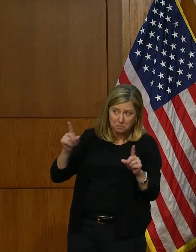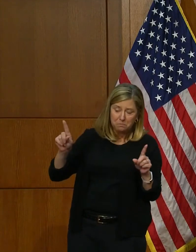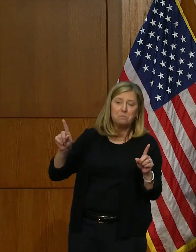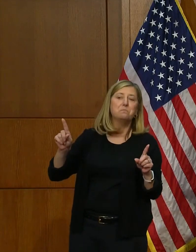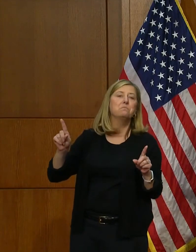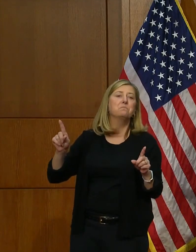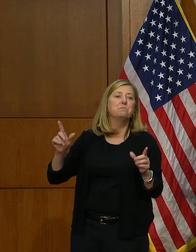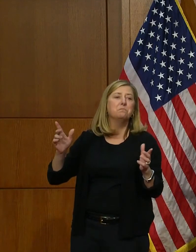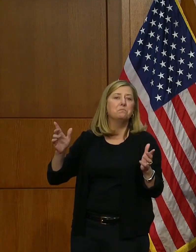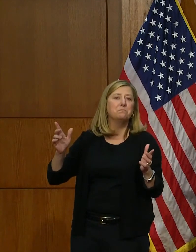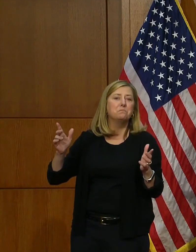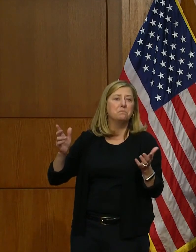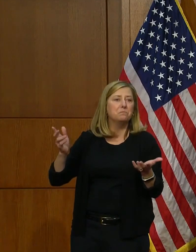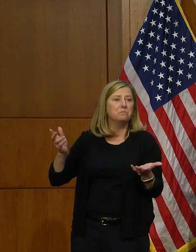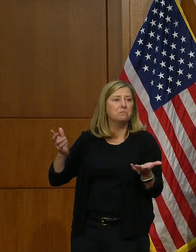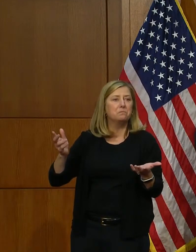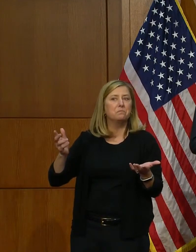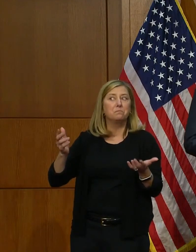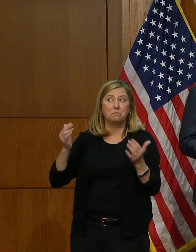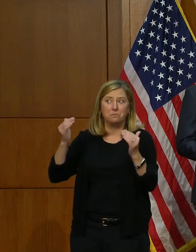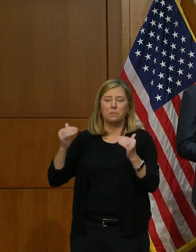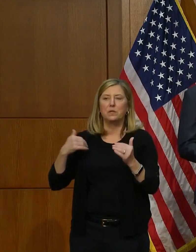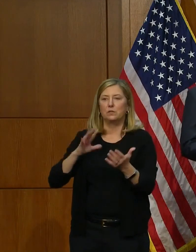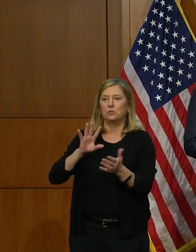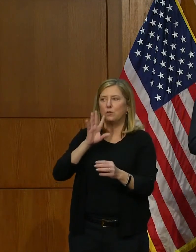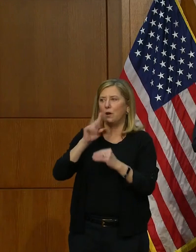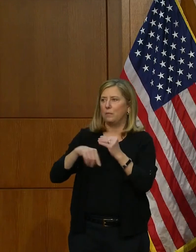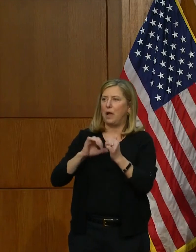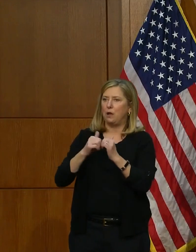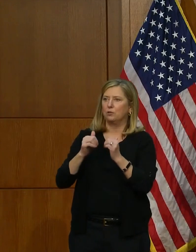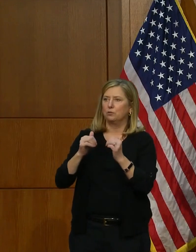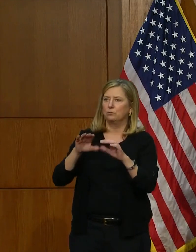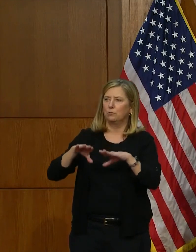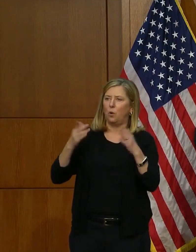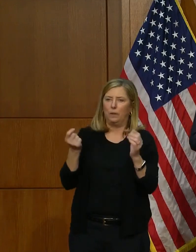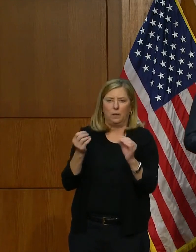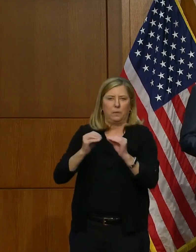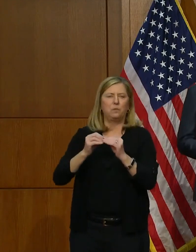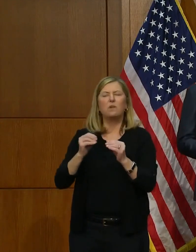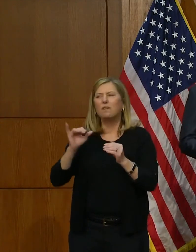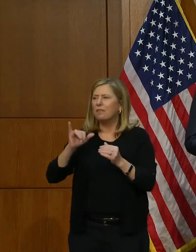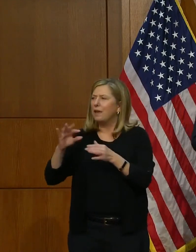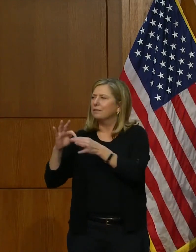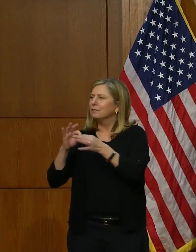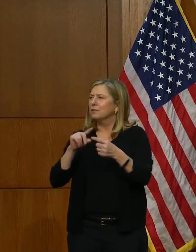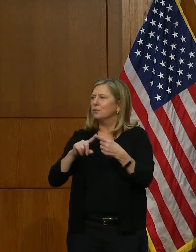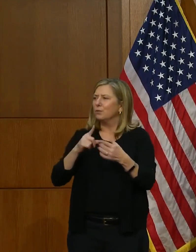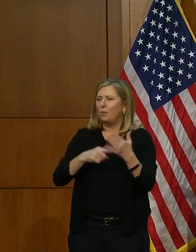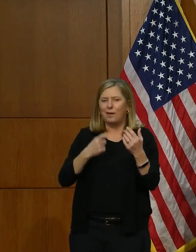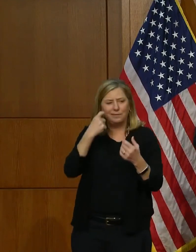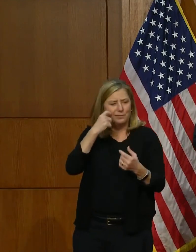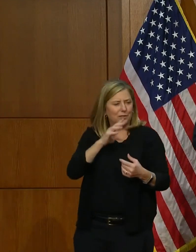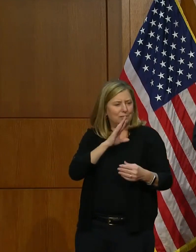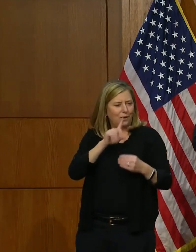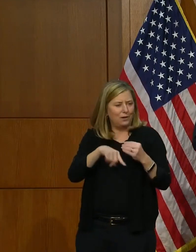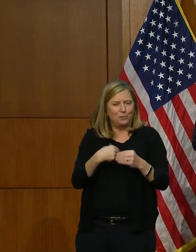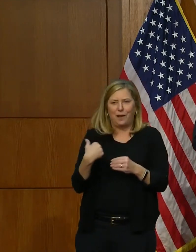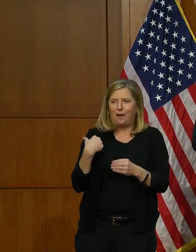IS THE CASE, THEN I THINK WE CAN. AND TALK ABOUT LOOSENING